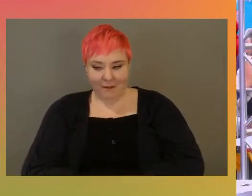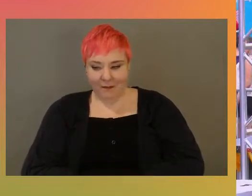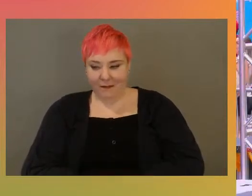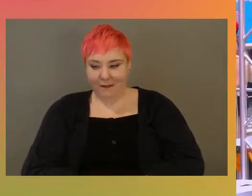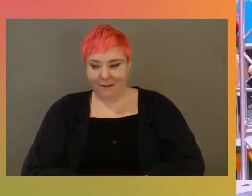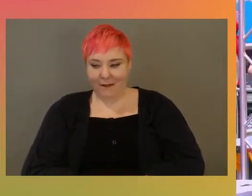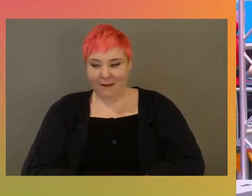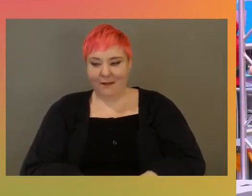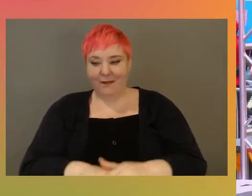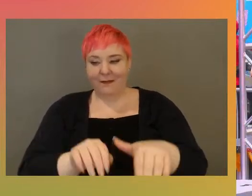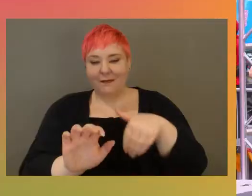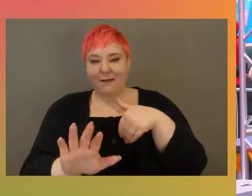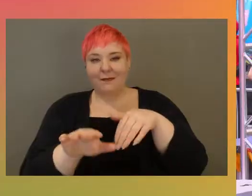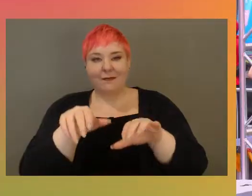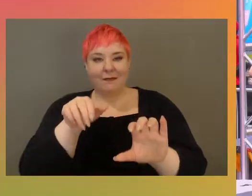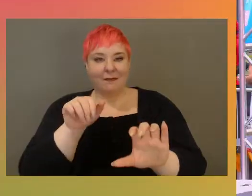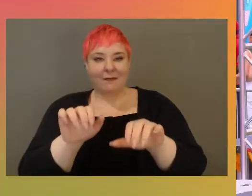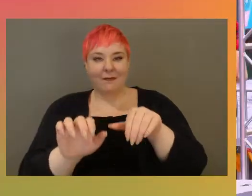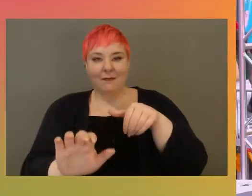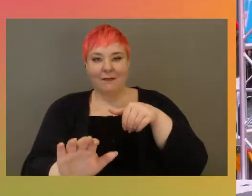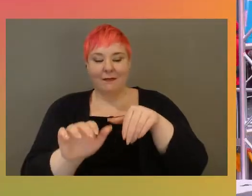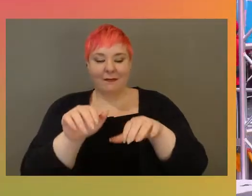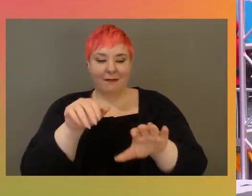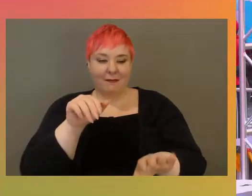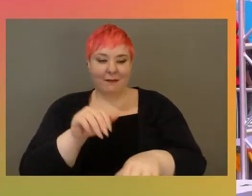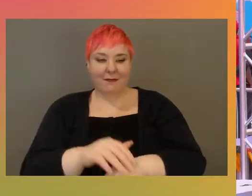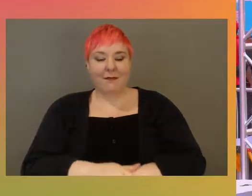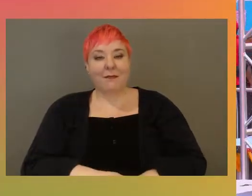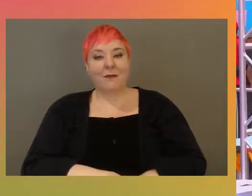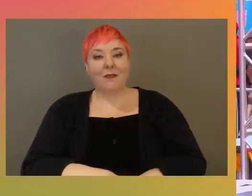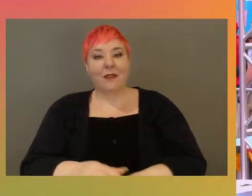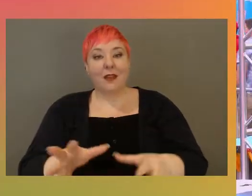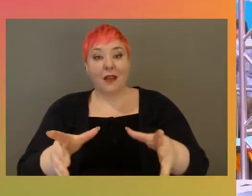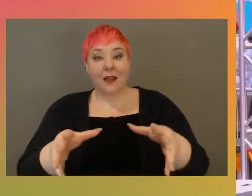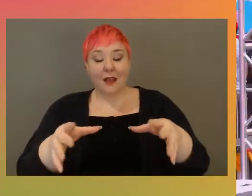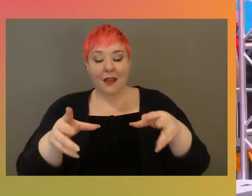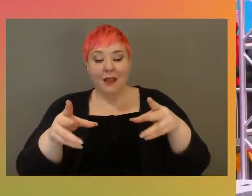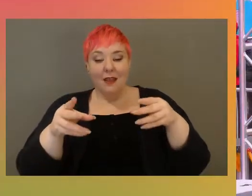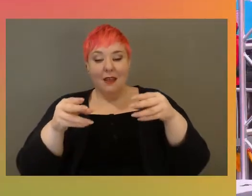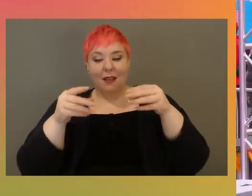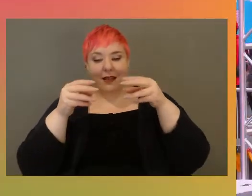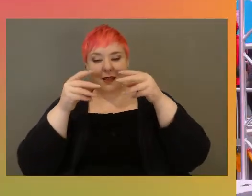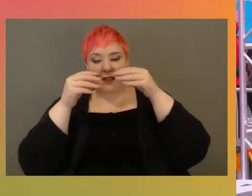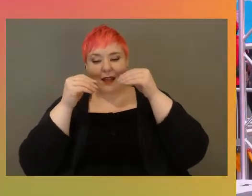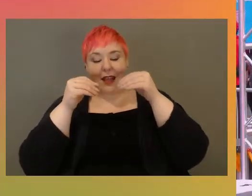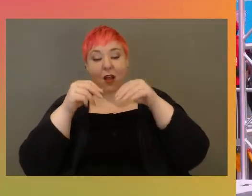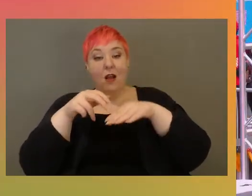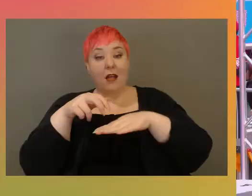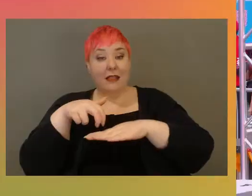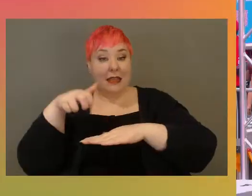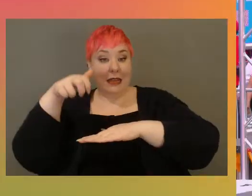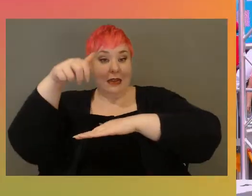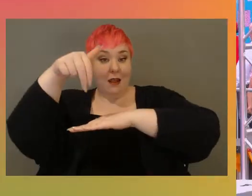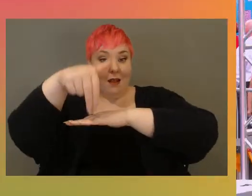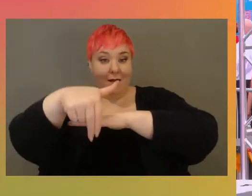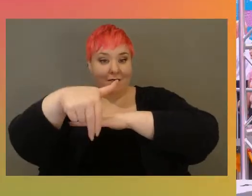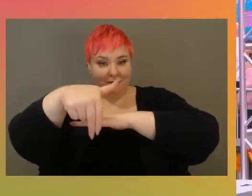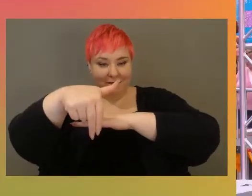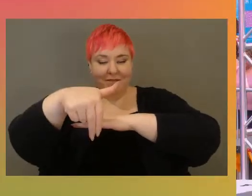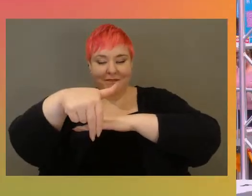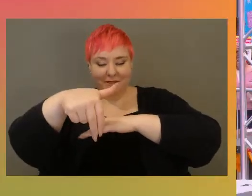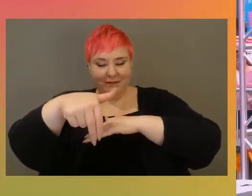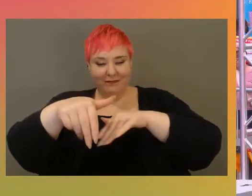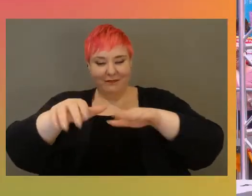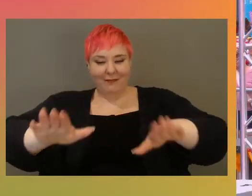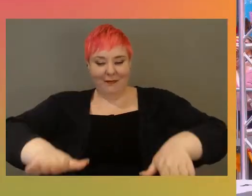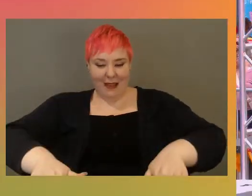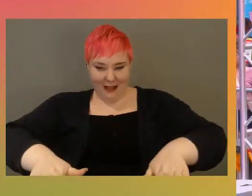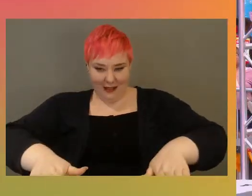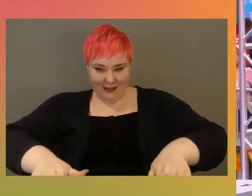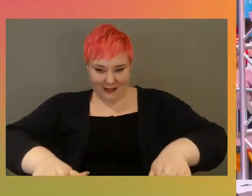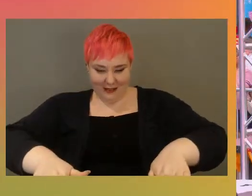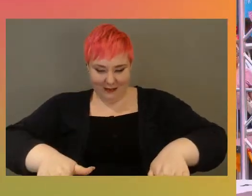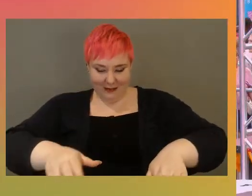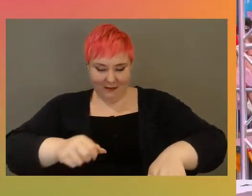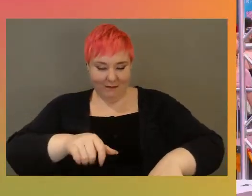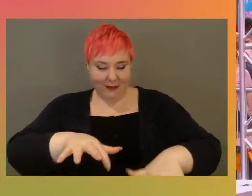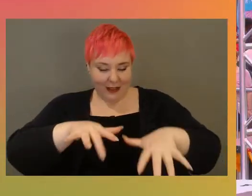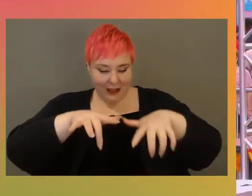PEDAL OUT YOUR LEGS.